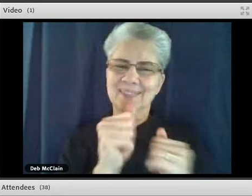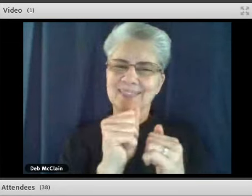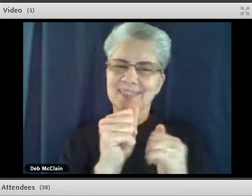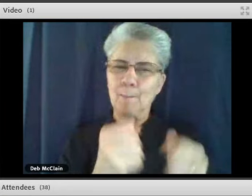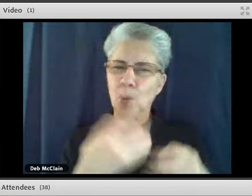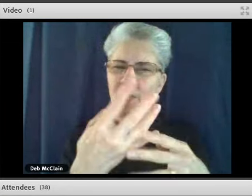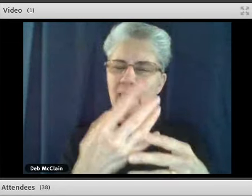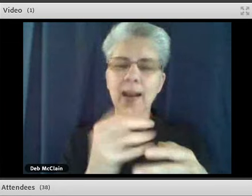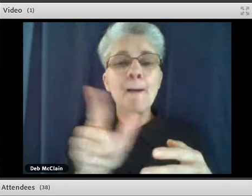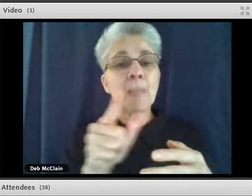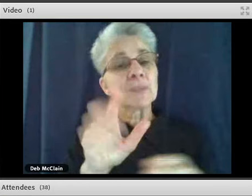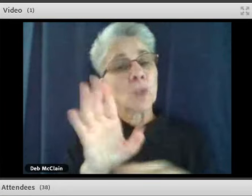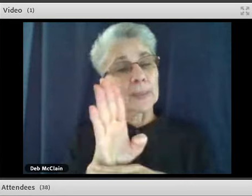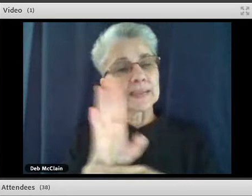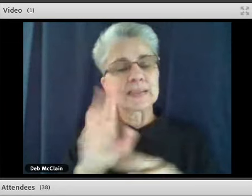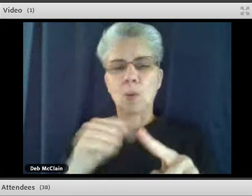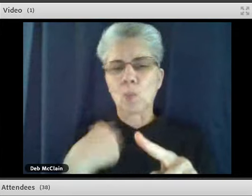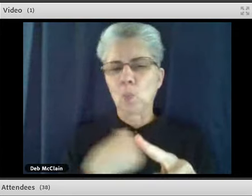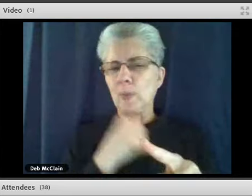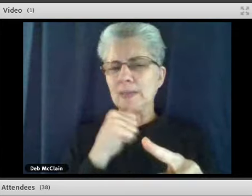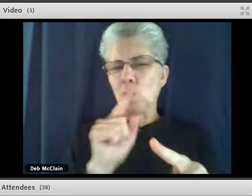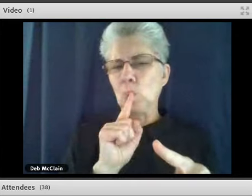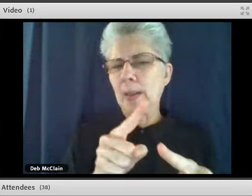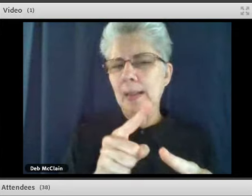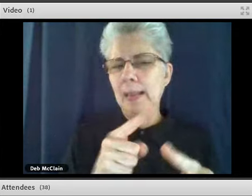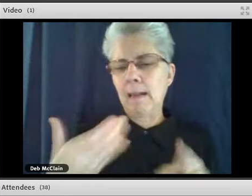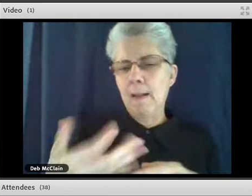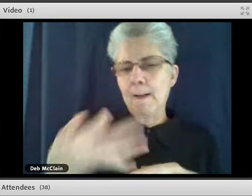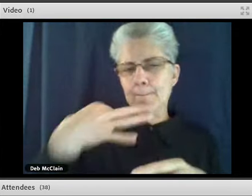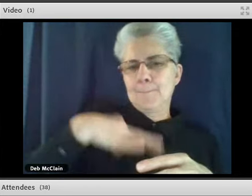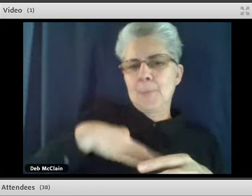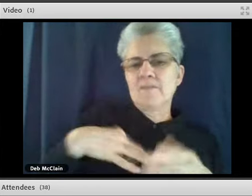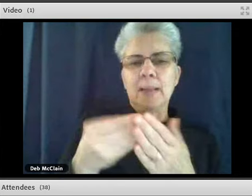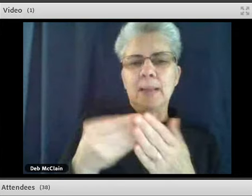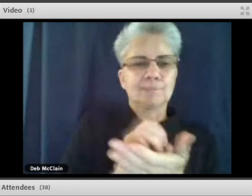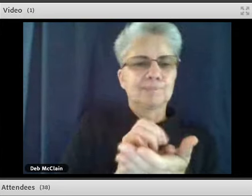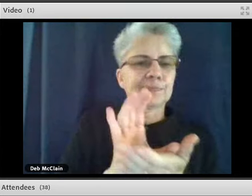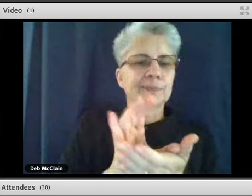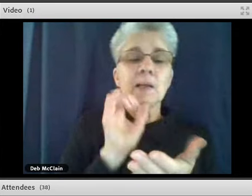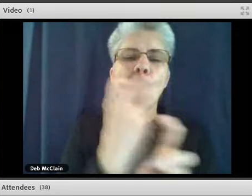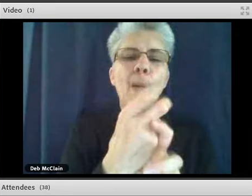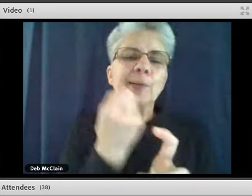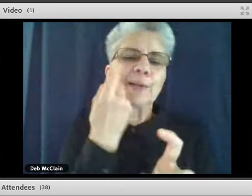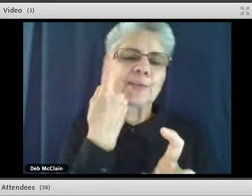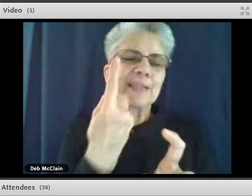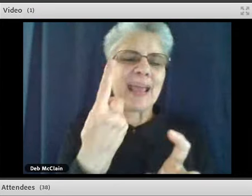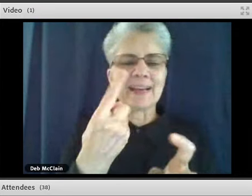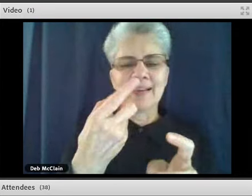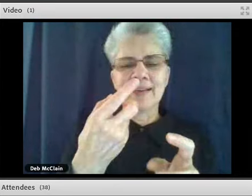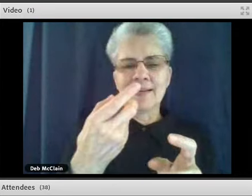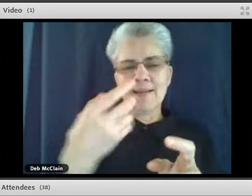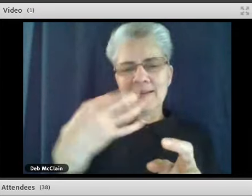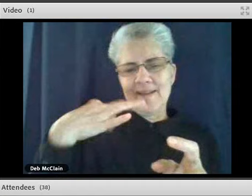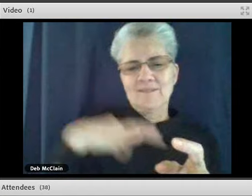because libraries are a business, but we don't really make money, so it's kind of hard to understand the return on investment,